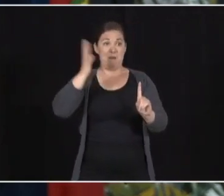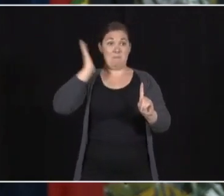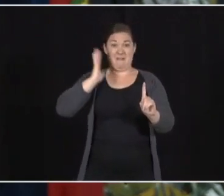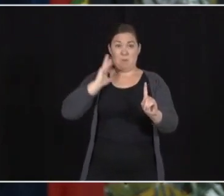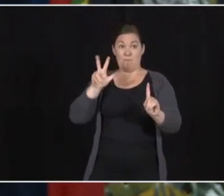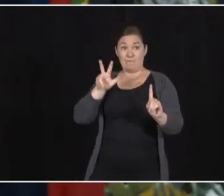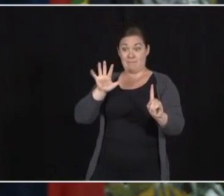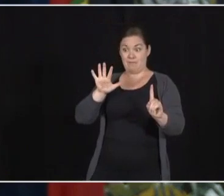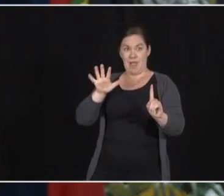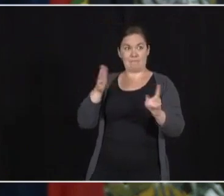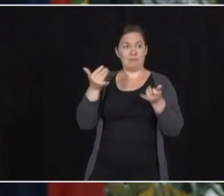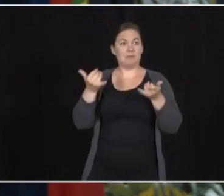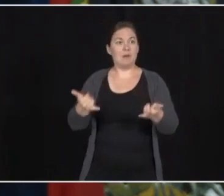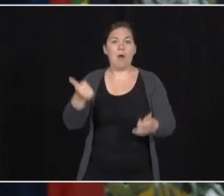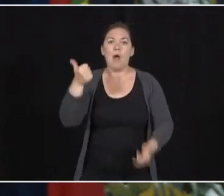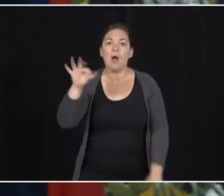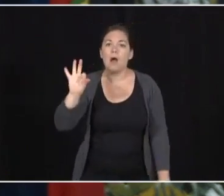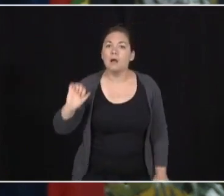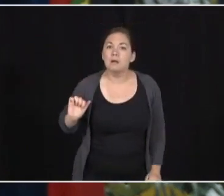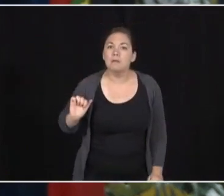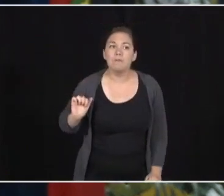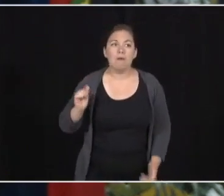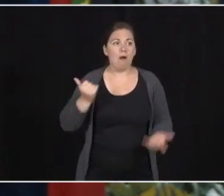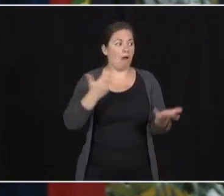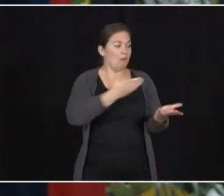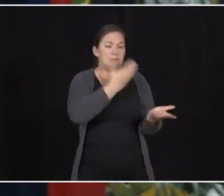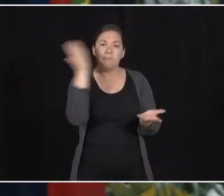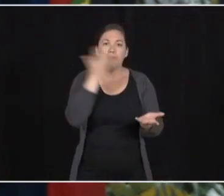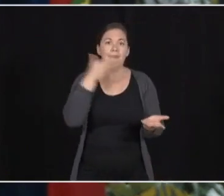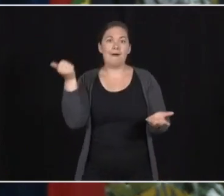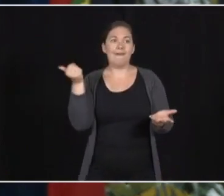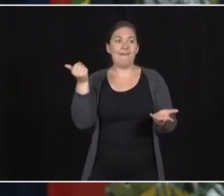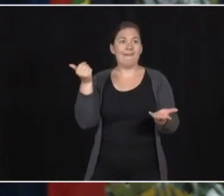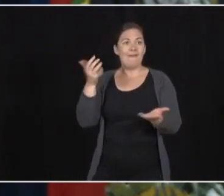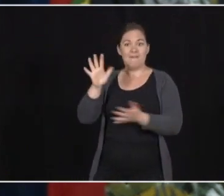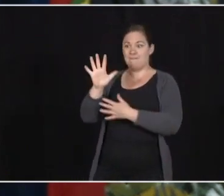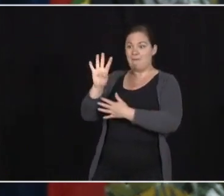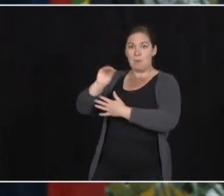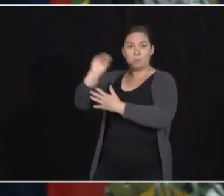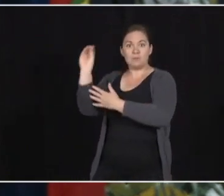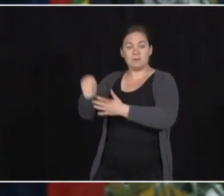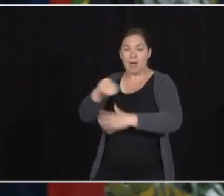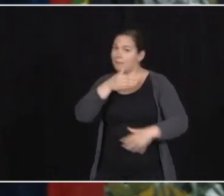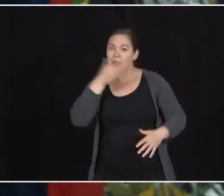improvement. And as of May 27, the IMS has deployed